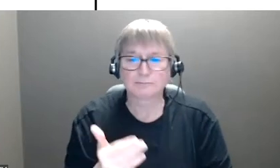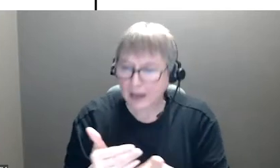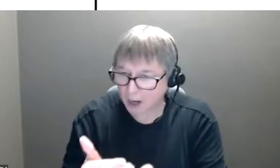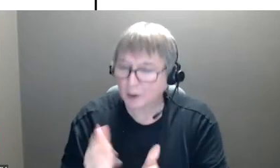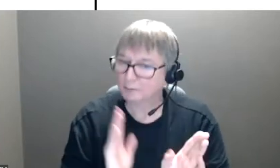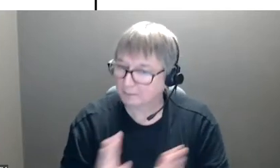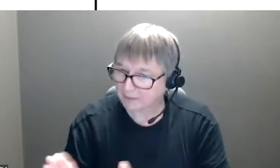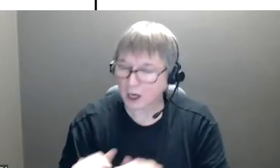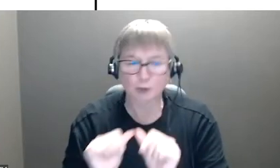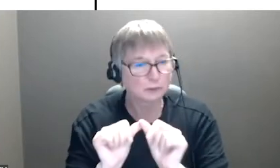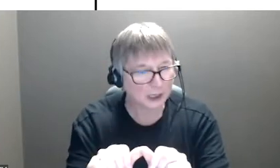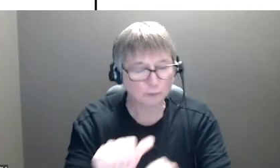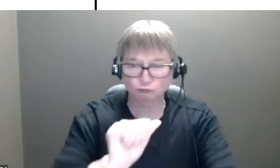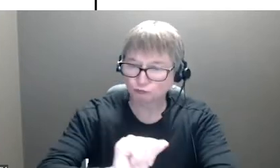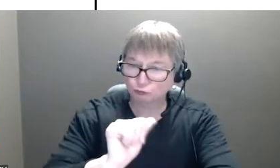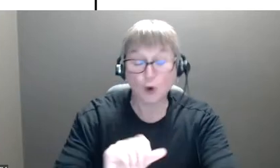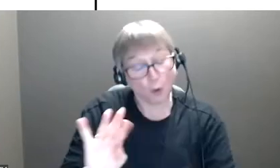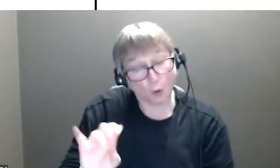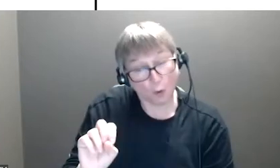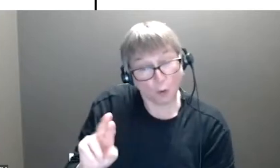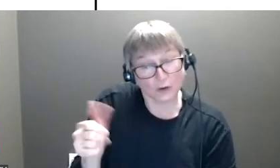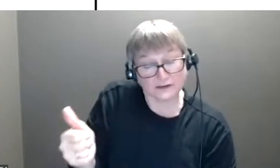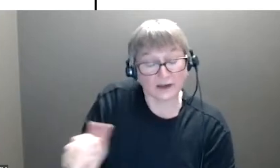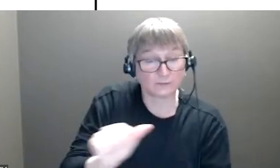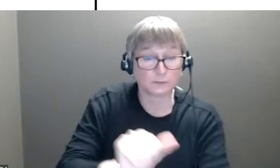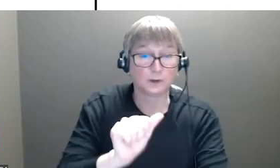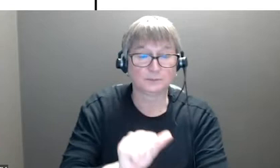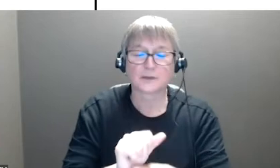It's a unique program, because it offers employment focused interventions to